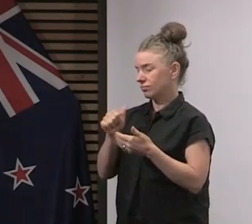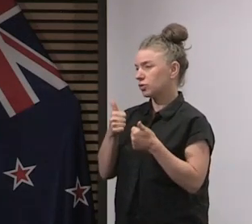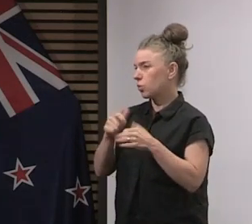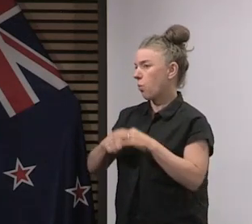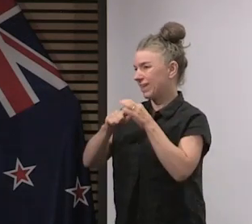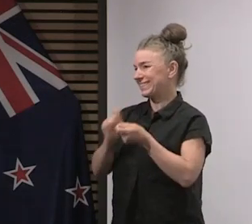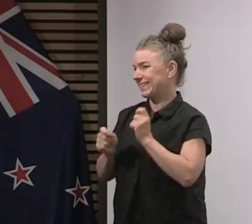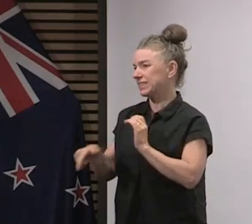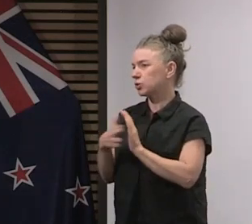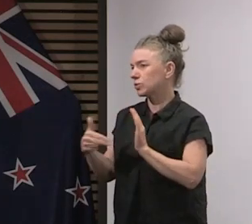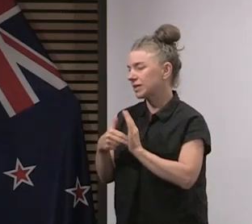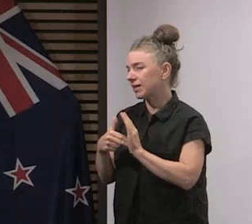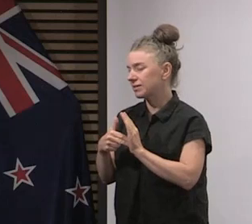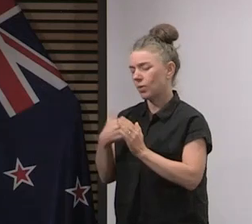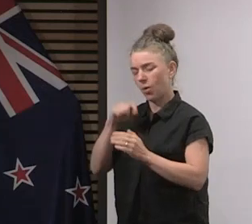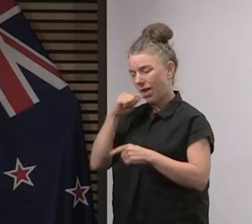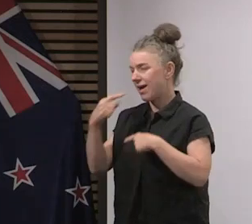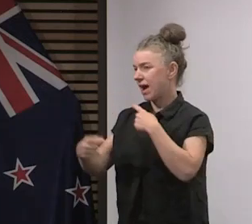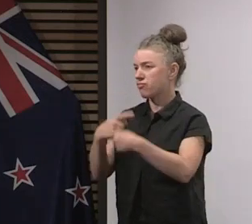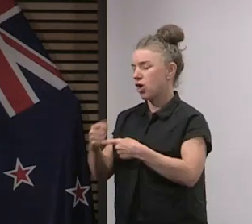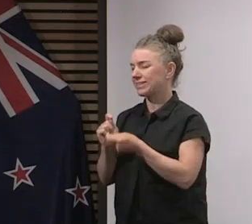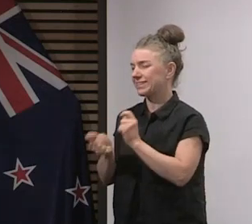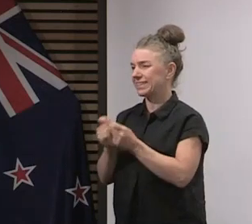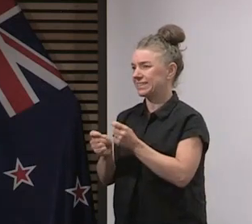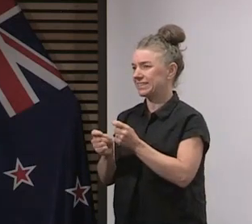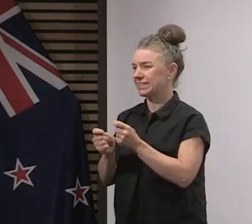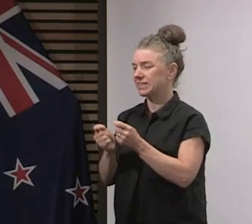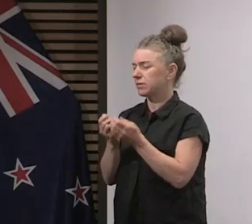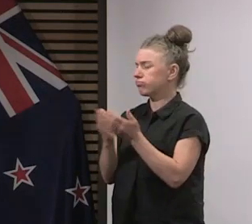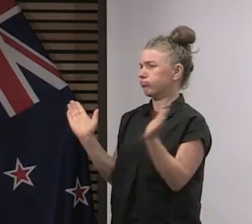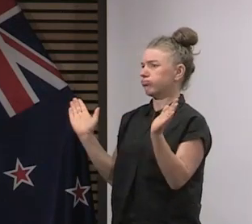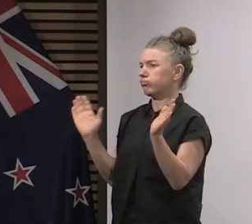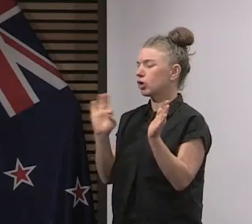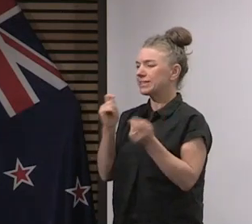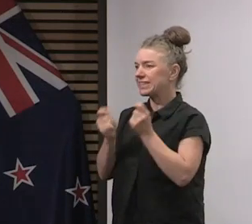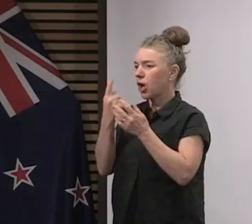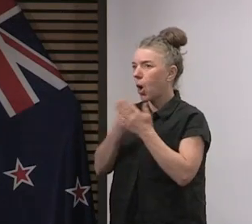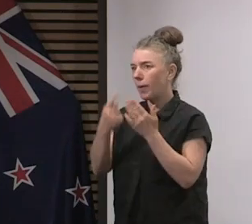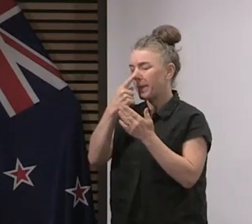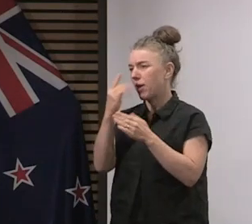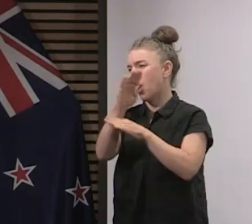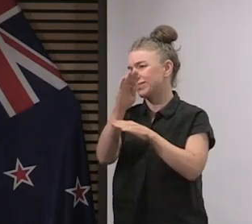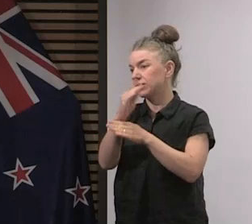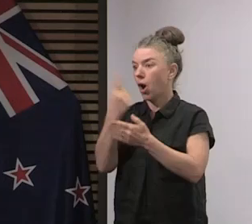it compared with other countries as to where they were, is right up there and we